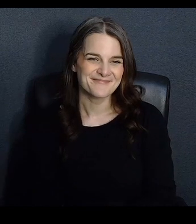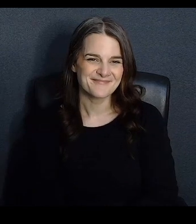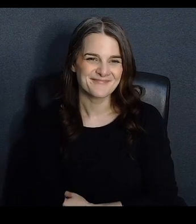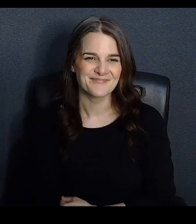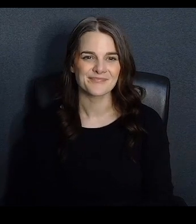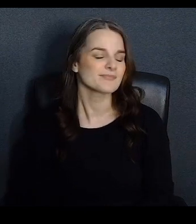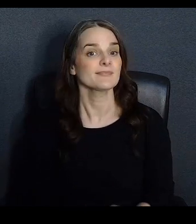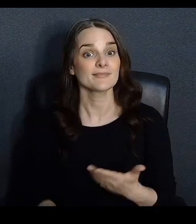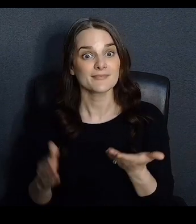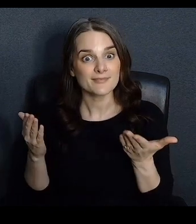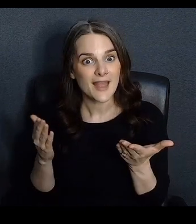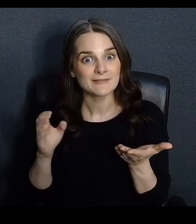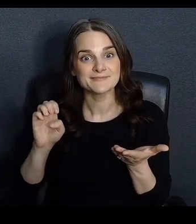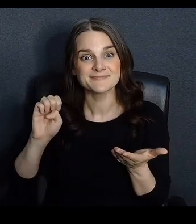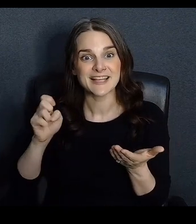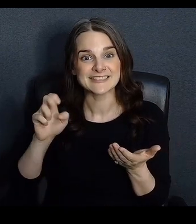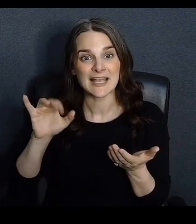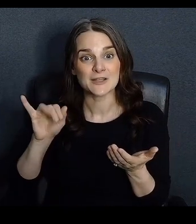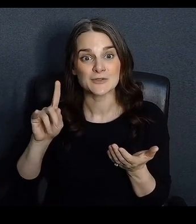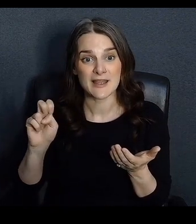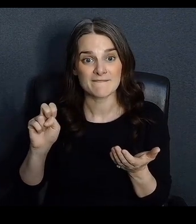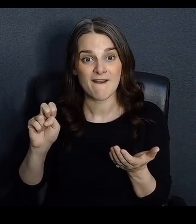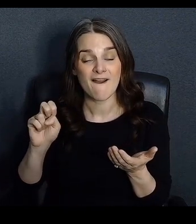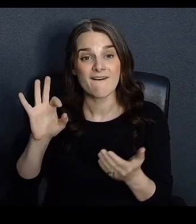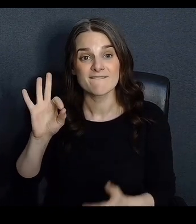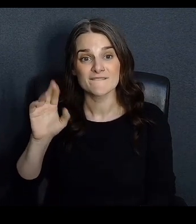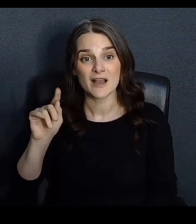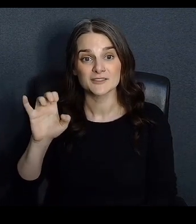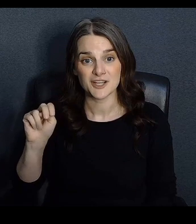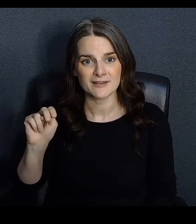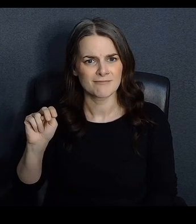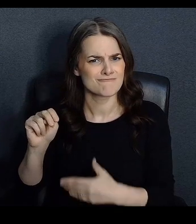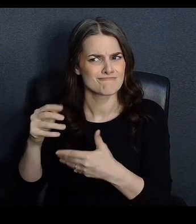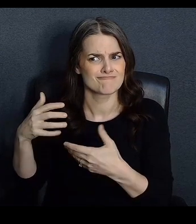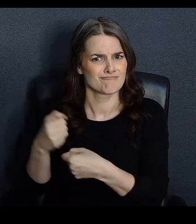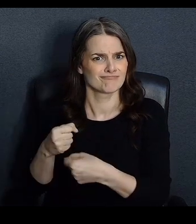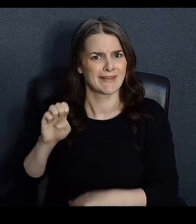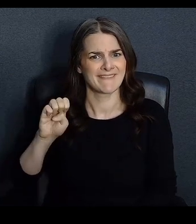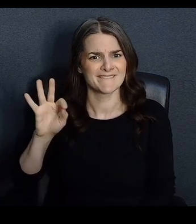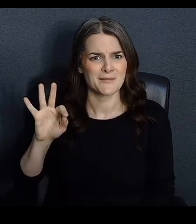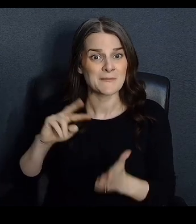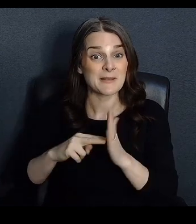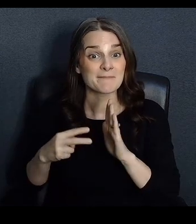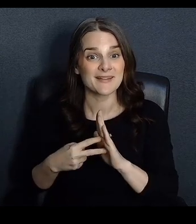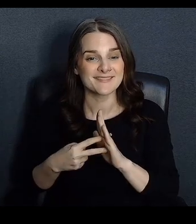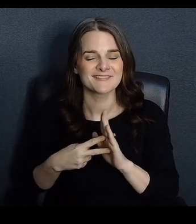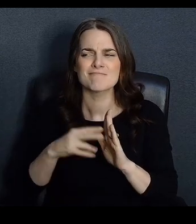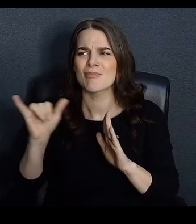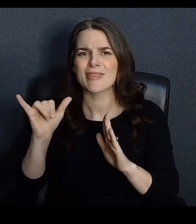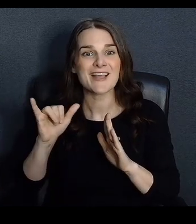What is executive function? So I like to think of executive function as being the management system of the brain.